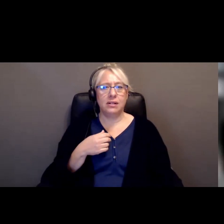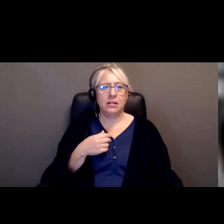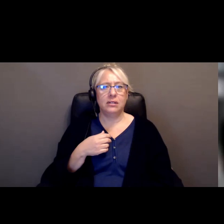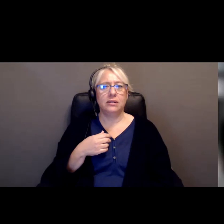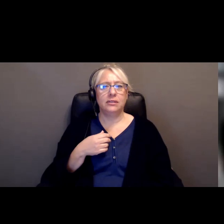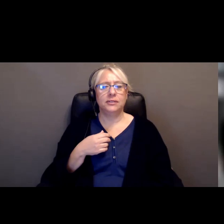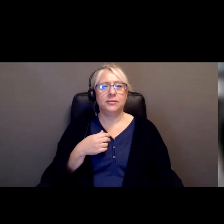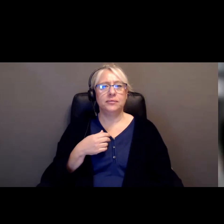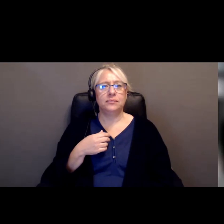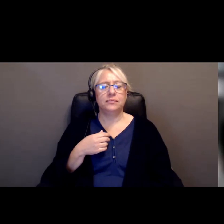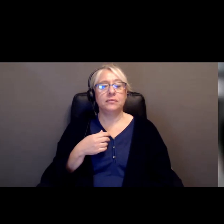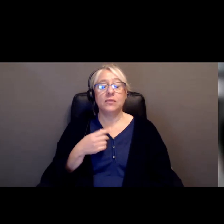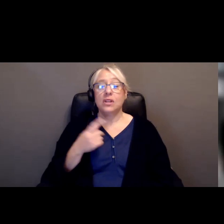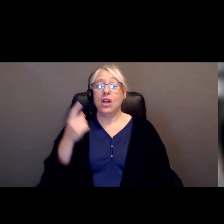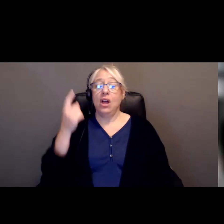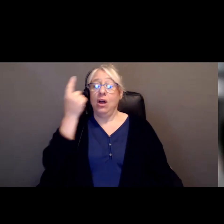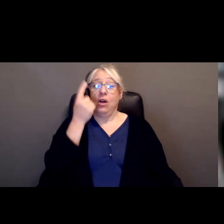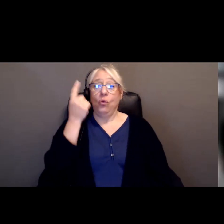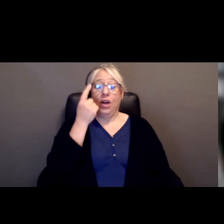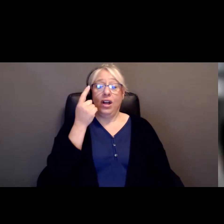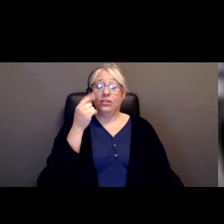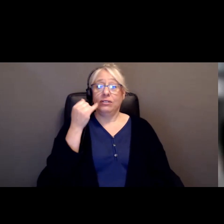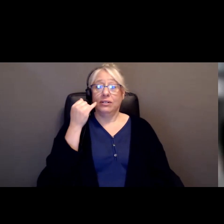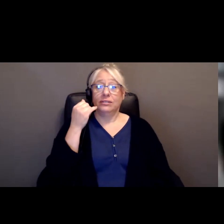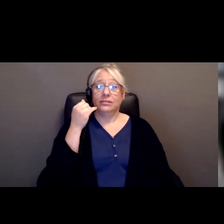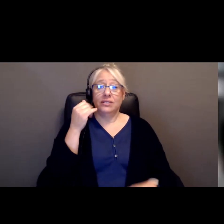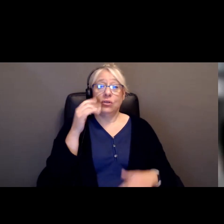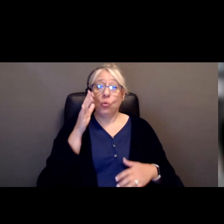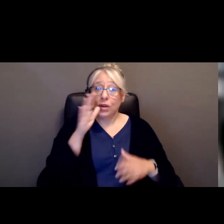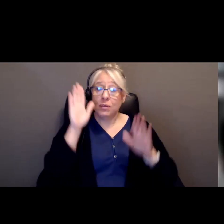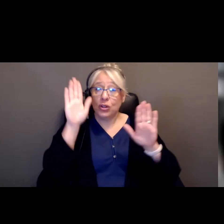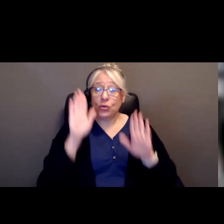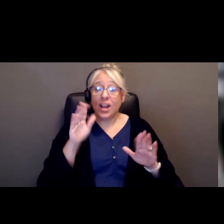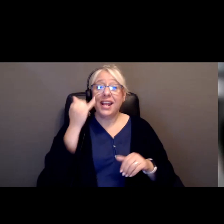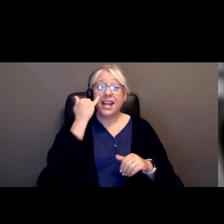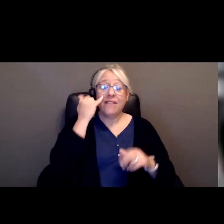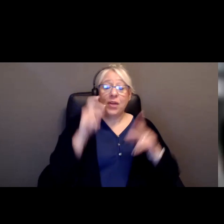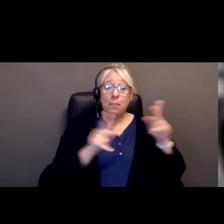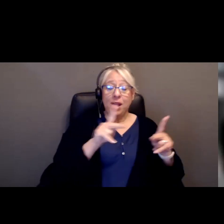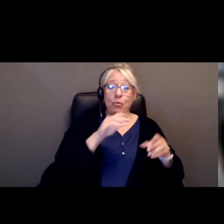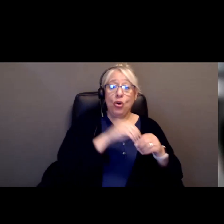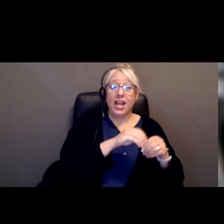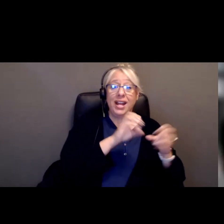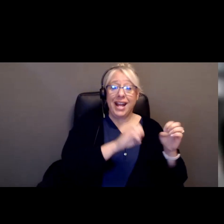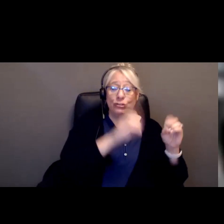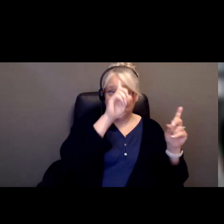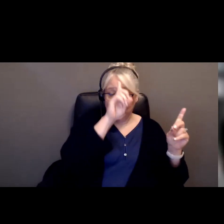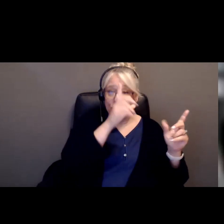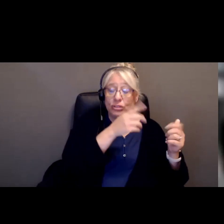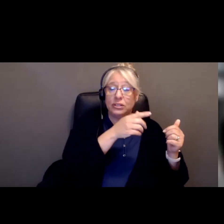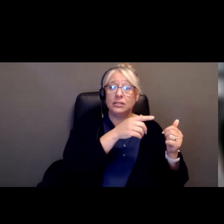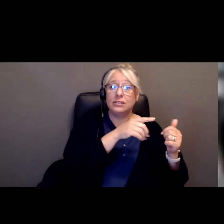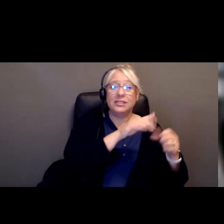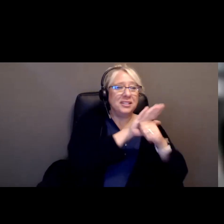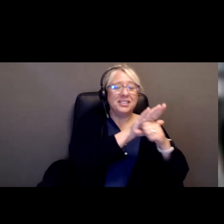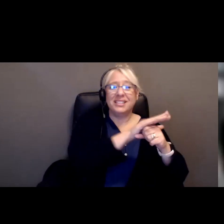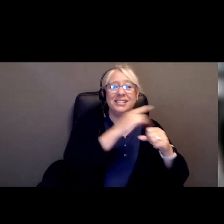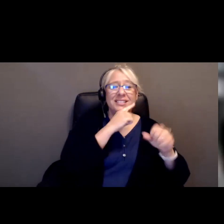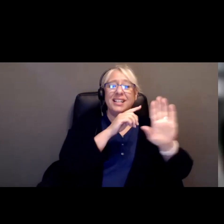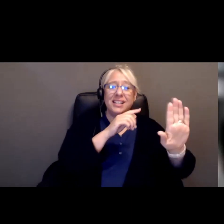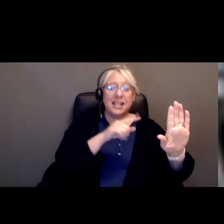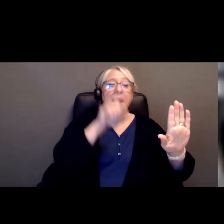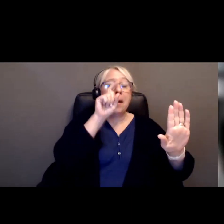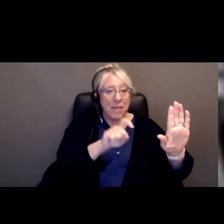stakeholders within academia pushed back and said we really need to have this be community-led. Have